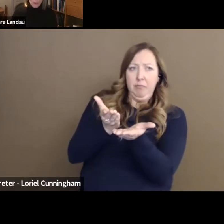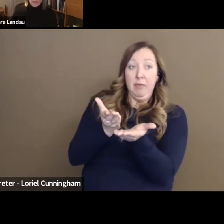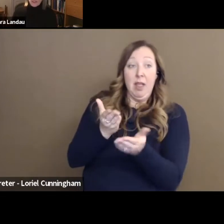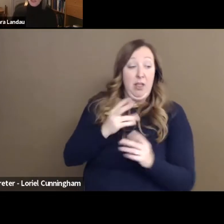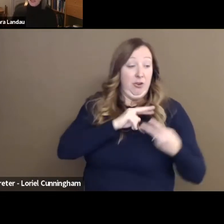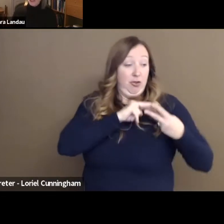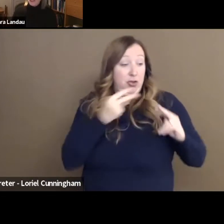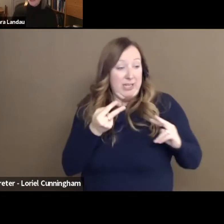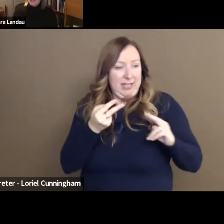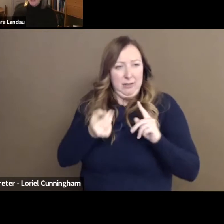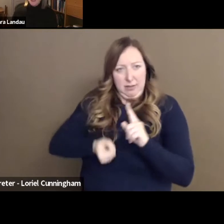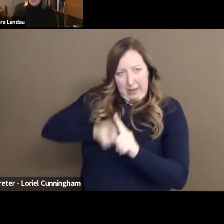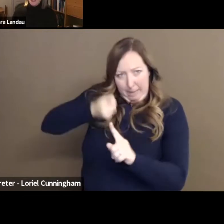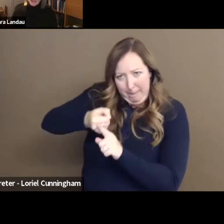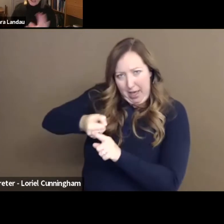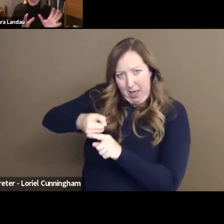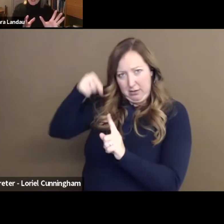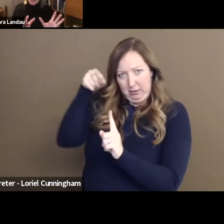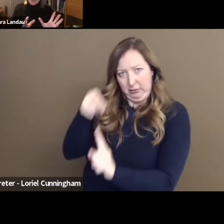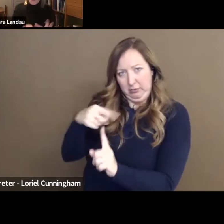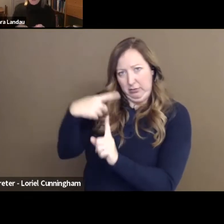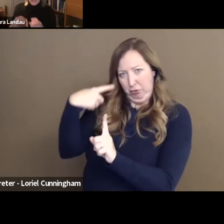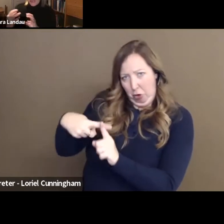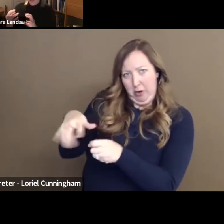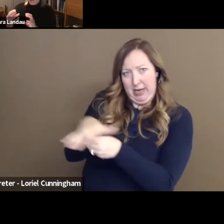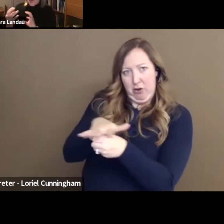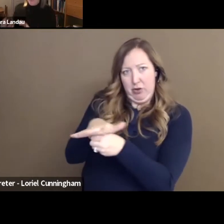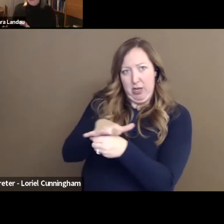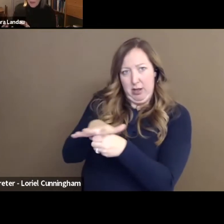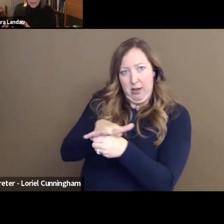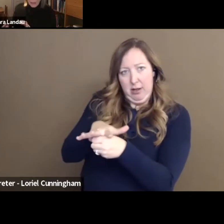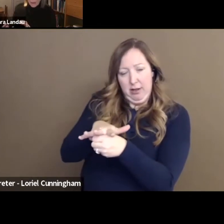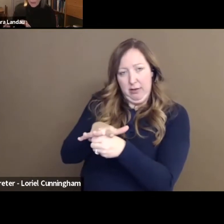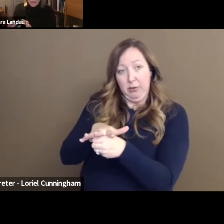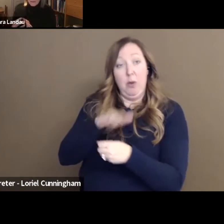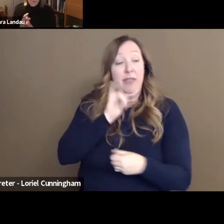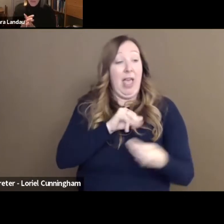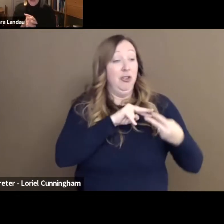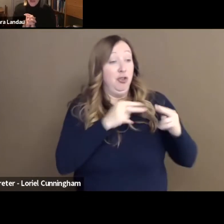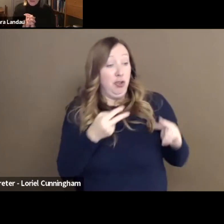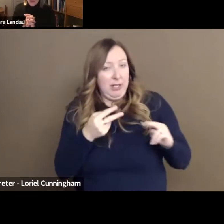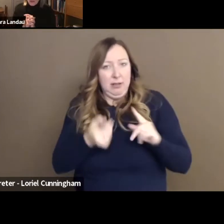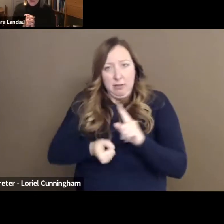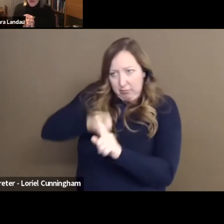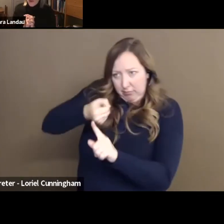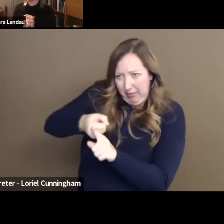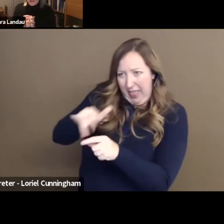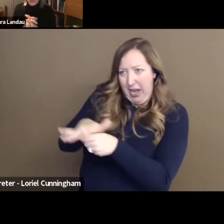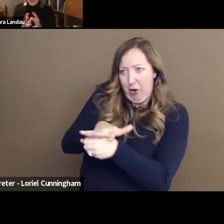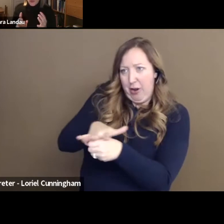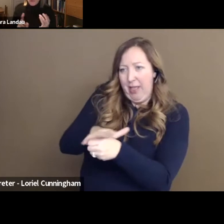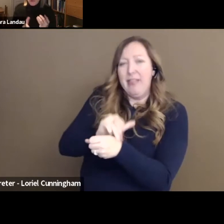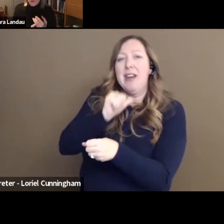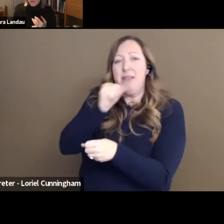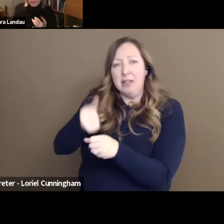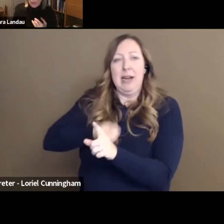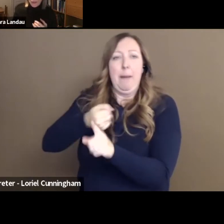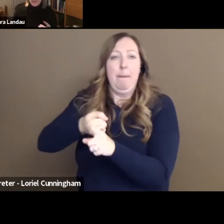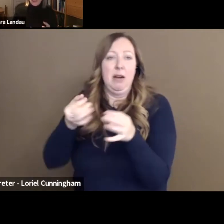representation as a set of systems and they would not affect language and that modular